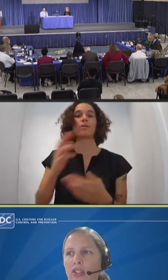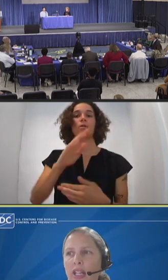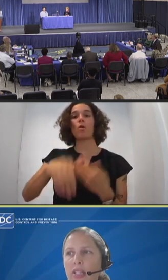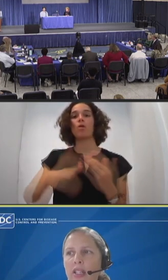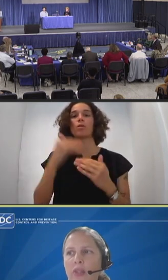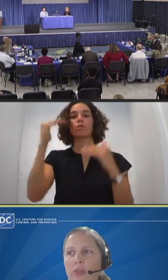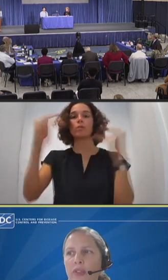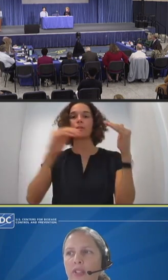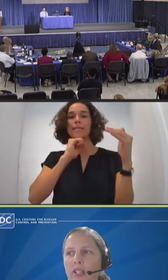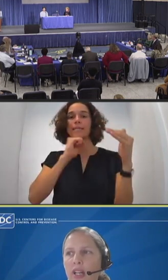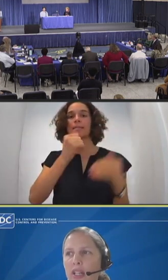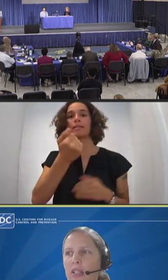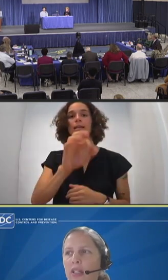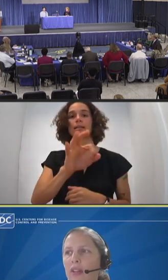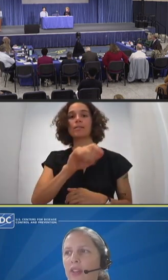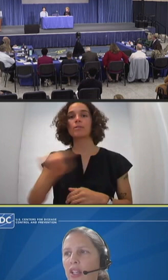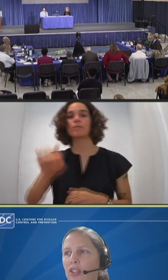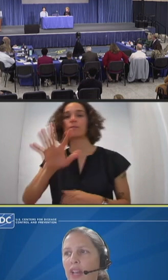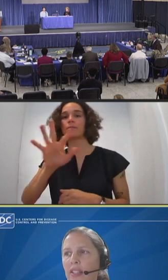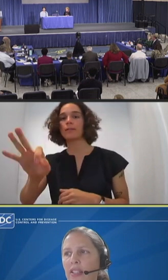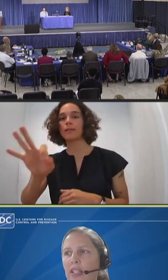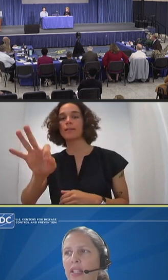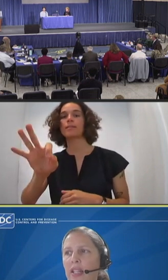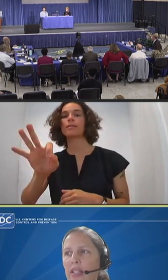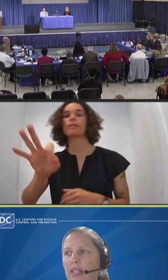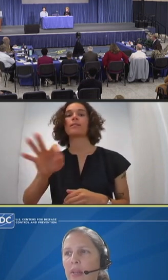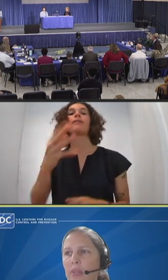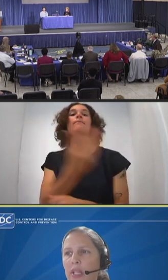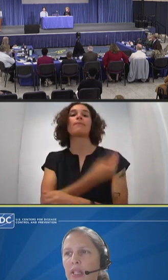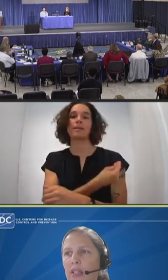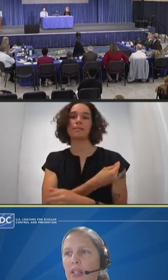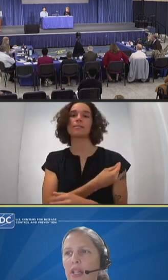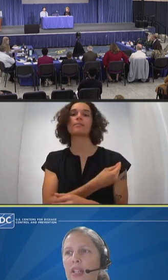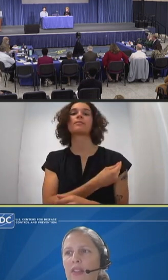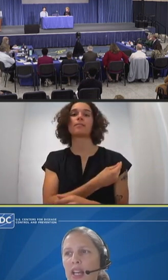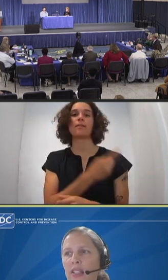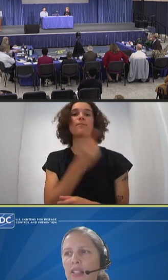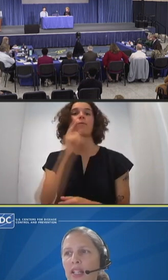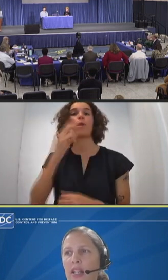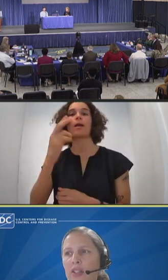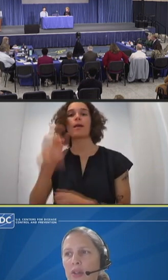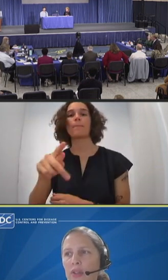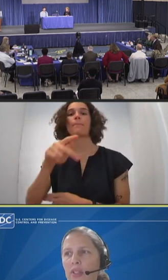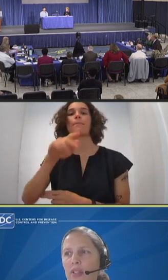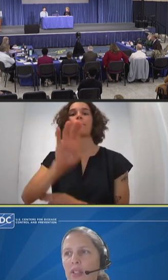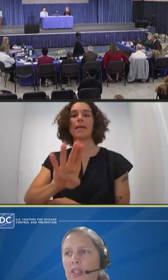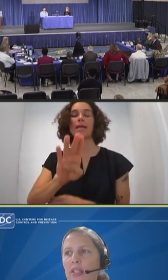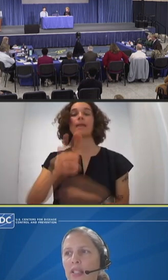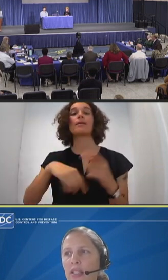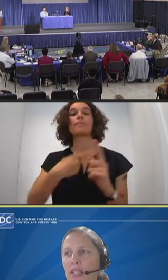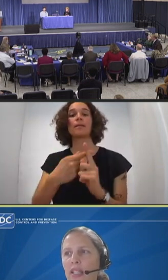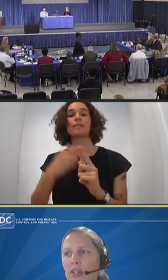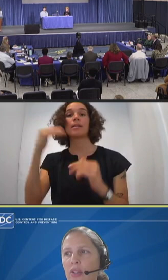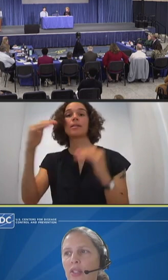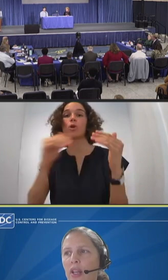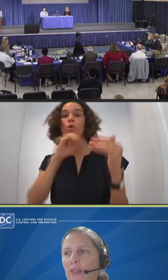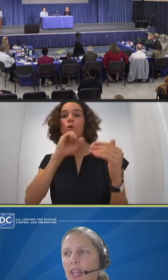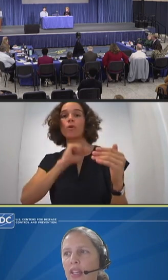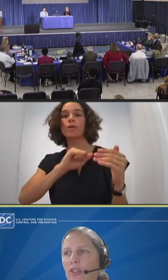19 through 59 of age vaccinated against hep B and to vaccinate adults, 60 years of age and